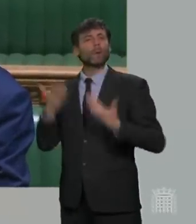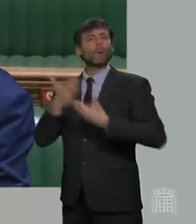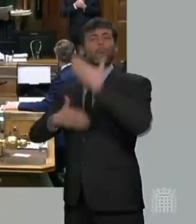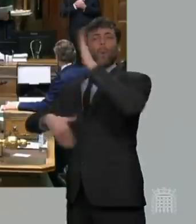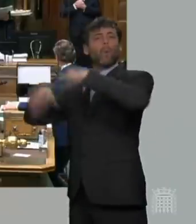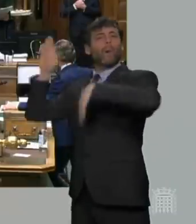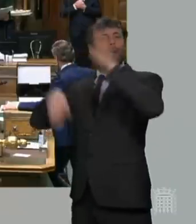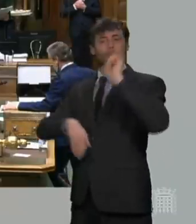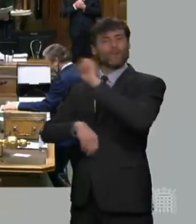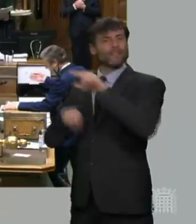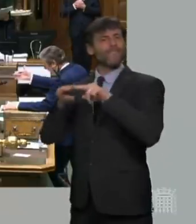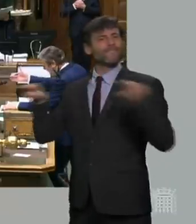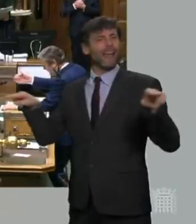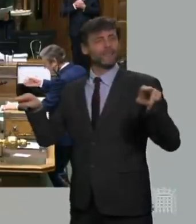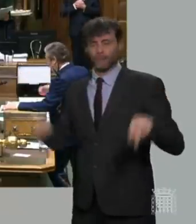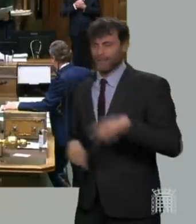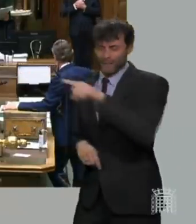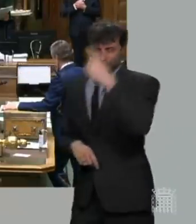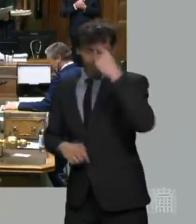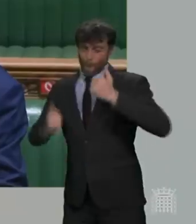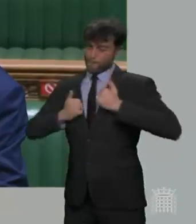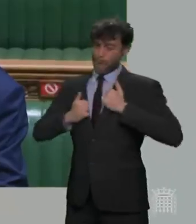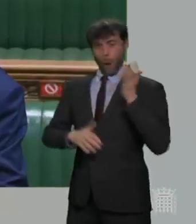that charity starts at home, but I think the Prime Minister is taking it a bit too literally.